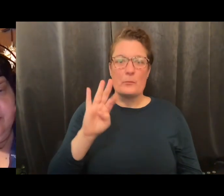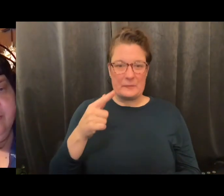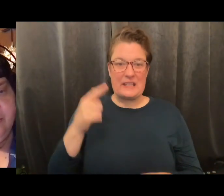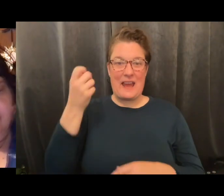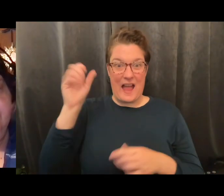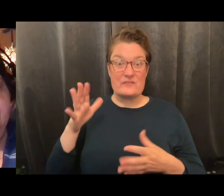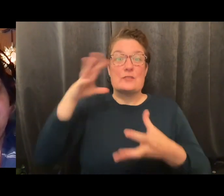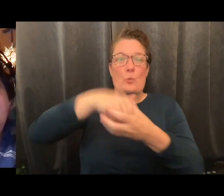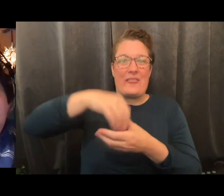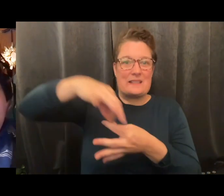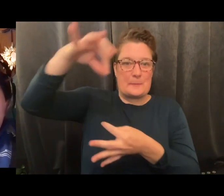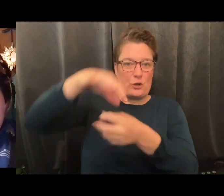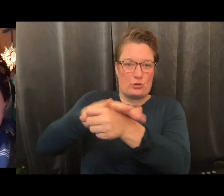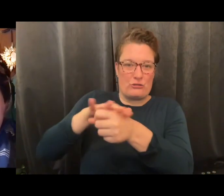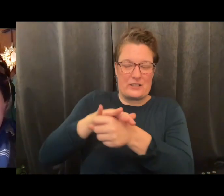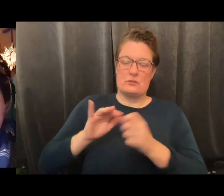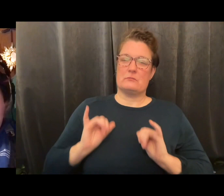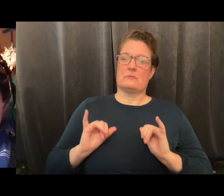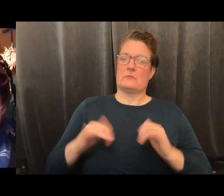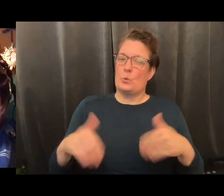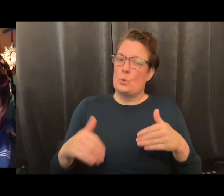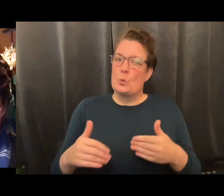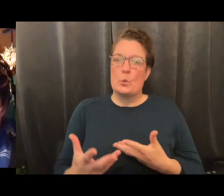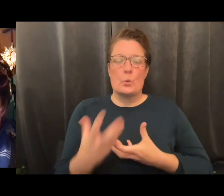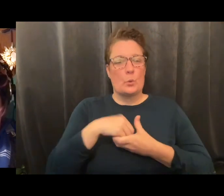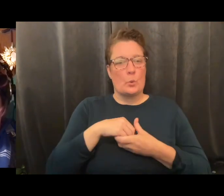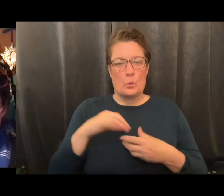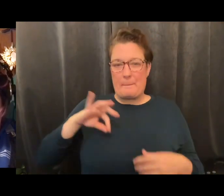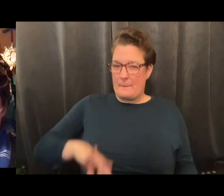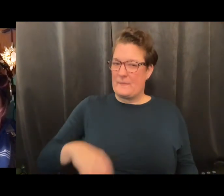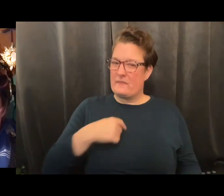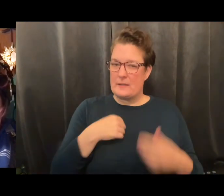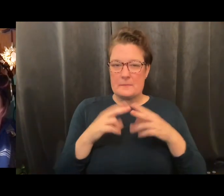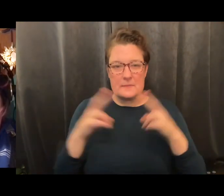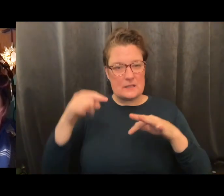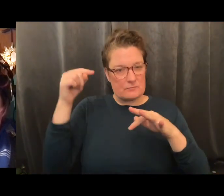And I really finally got more of the formal education that I needed.